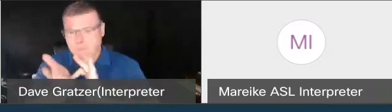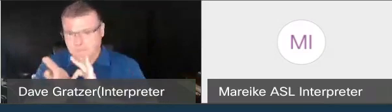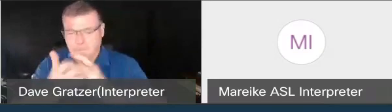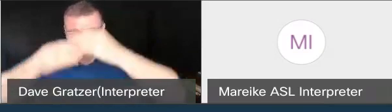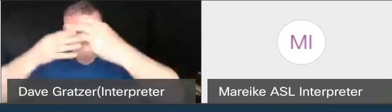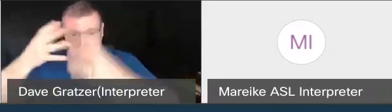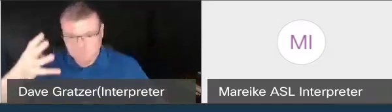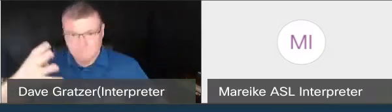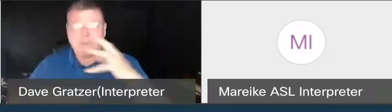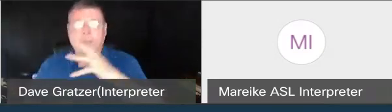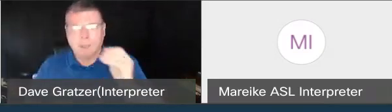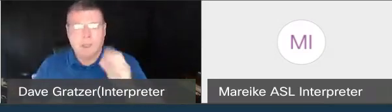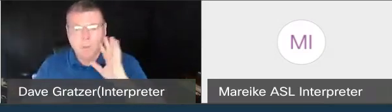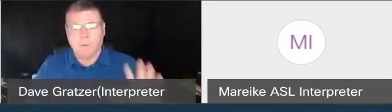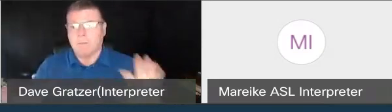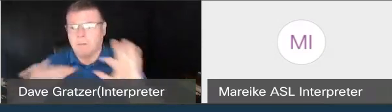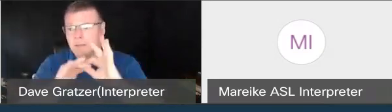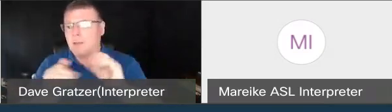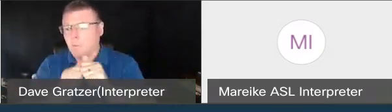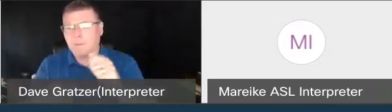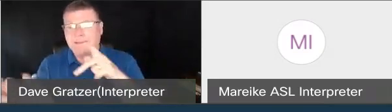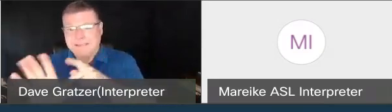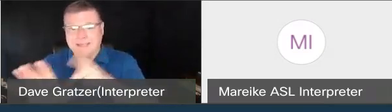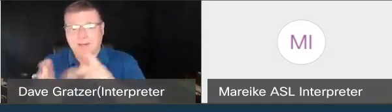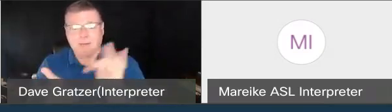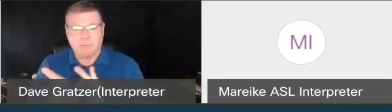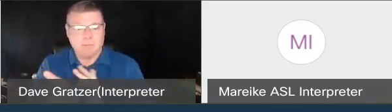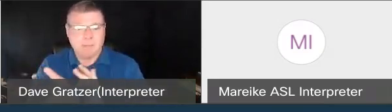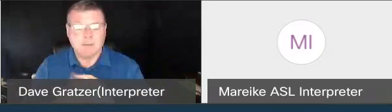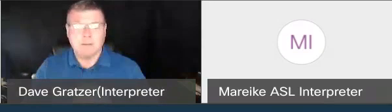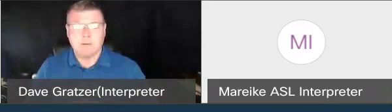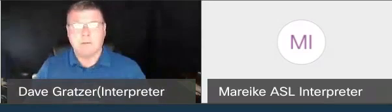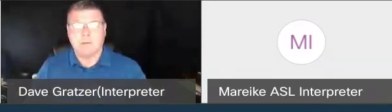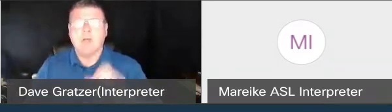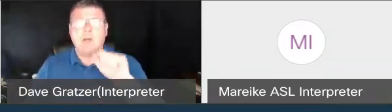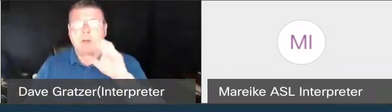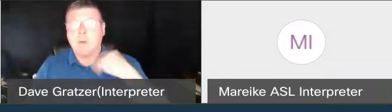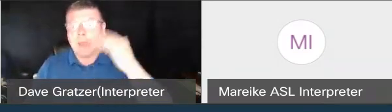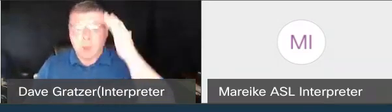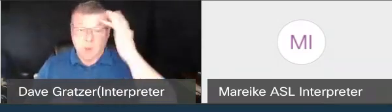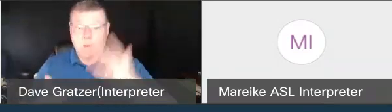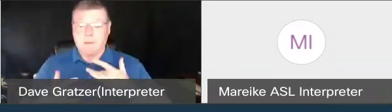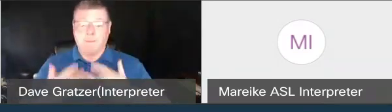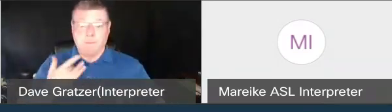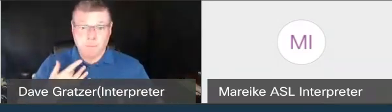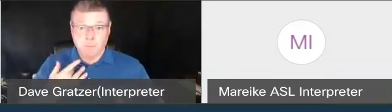and we will link them up with psychiatric medications. So, uh, we know somebody's bipolar disorder, they've been off their meds for a month,